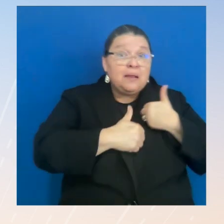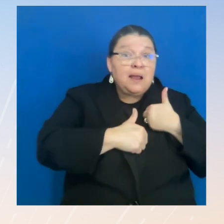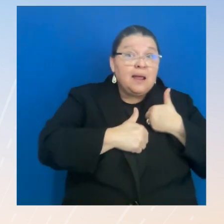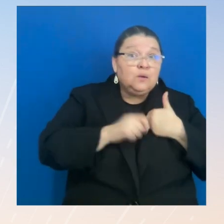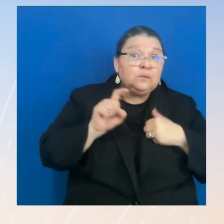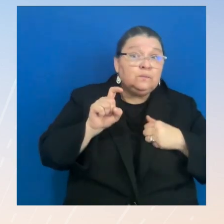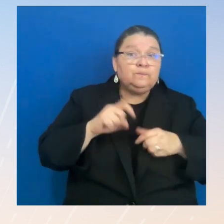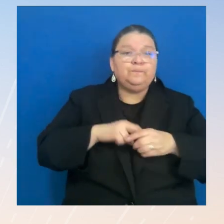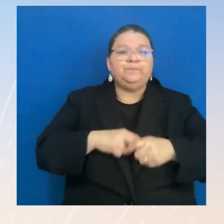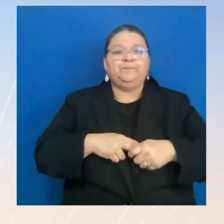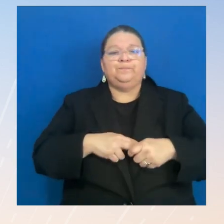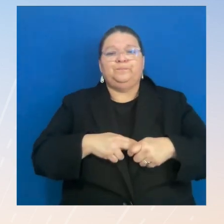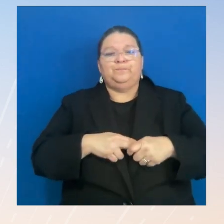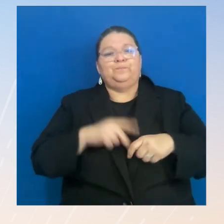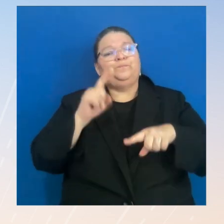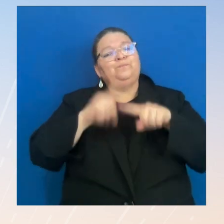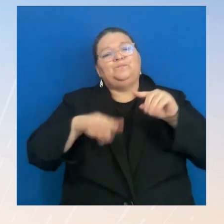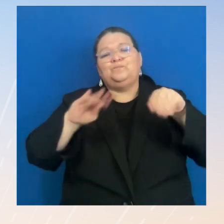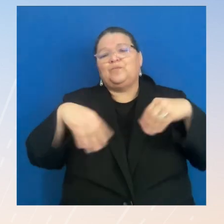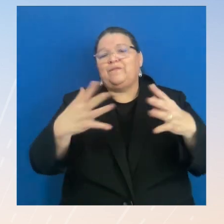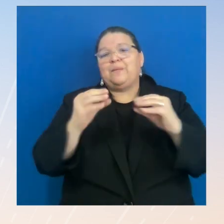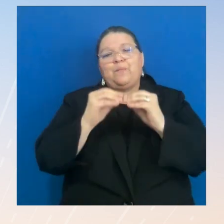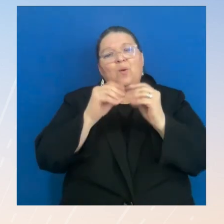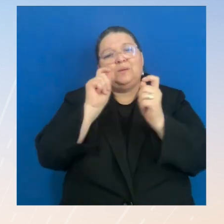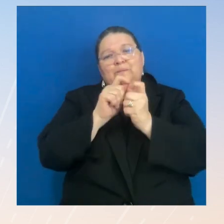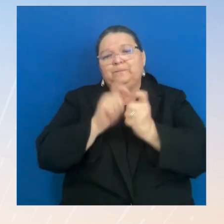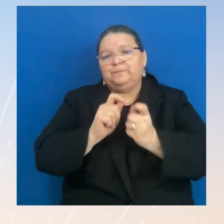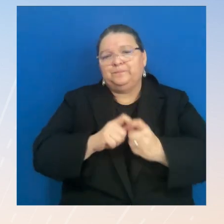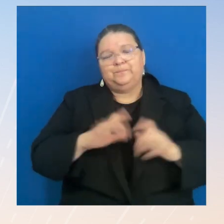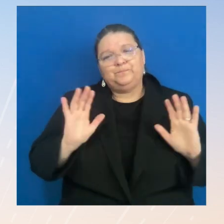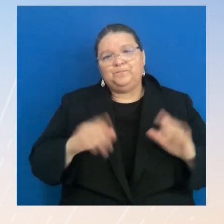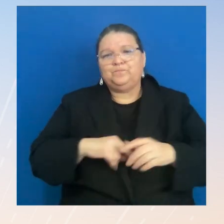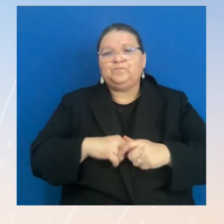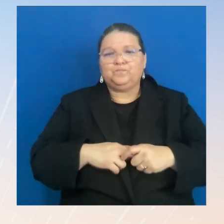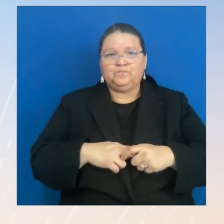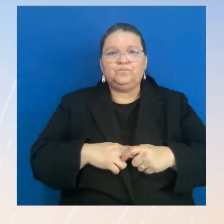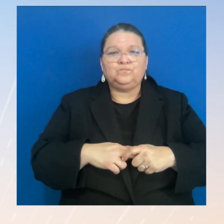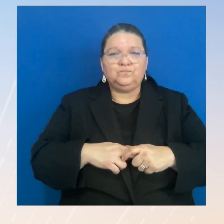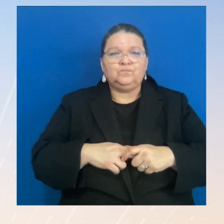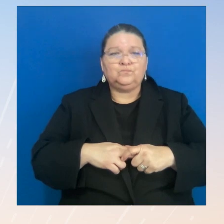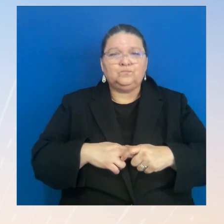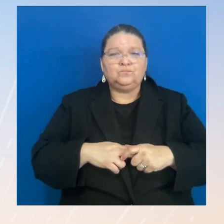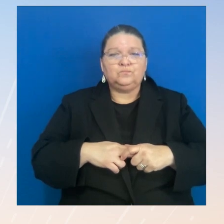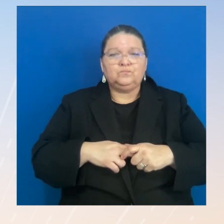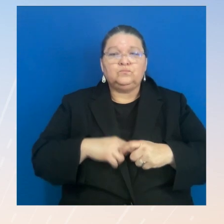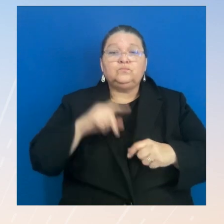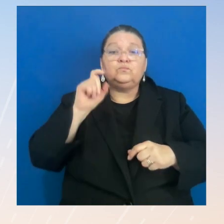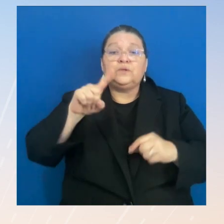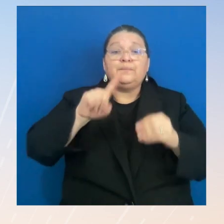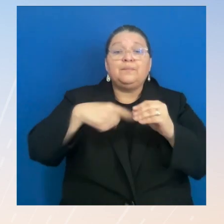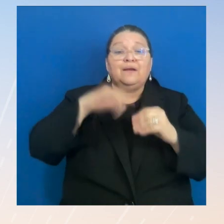Go ahead. The Press: I have a question about the Fed. Ms. Psaki: Sure. The Press: Given Senator Manchin's opposition to Sarah Bloom Raskin,